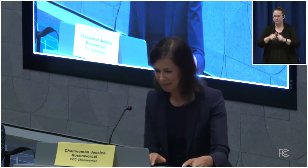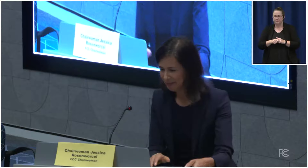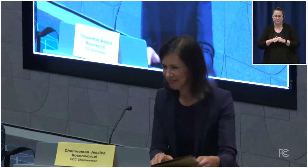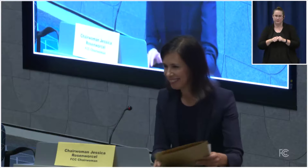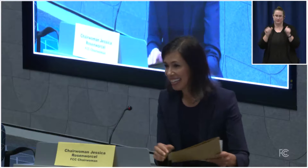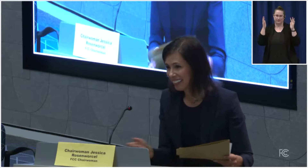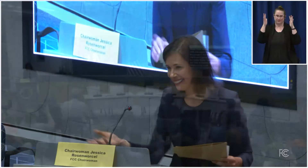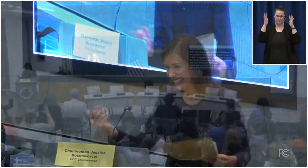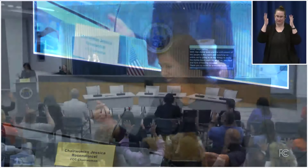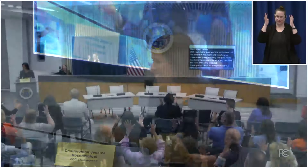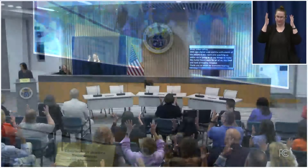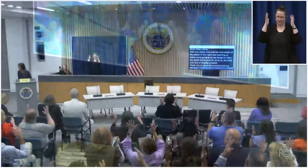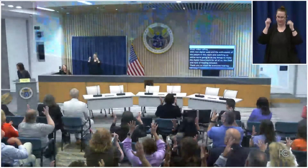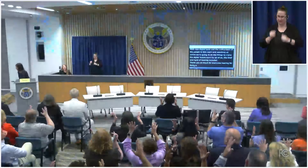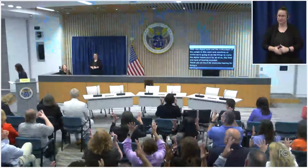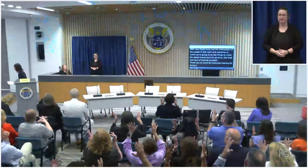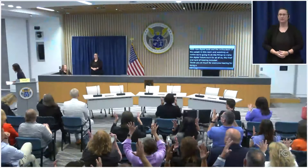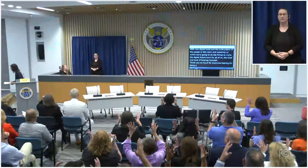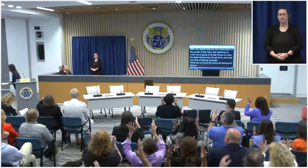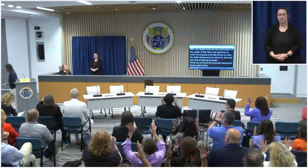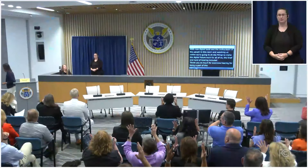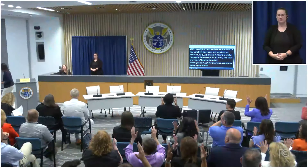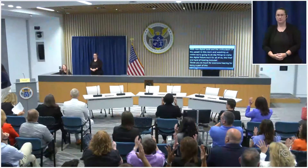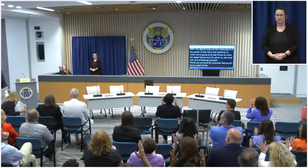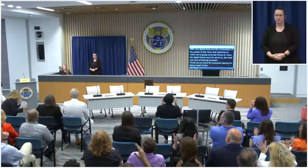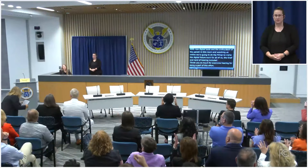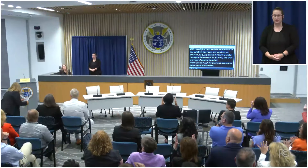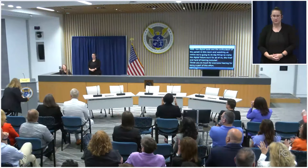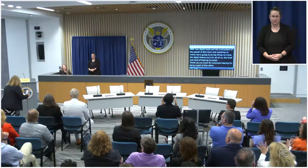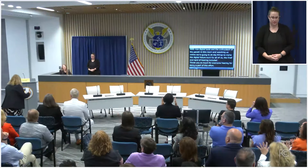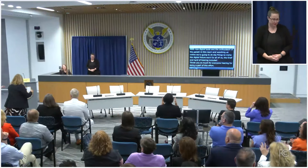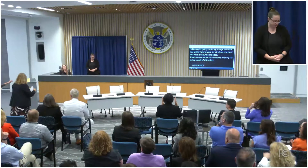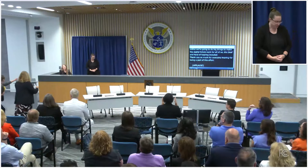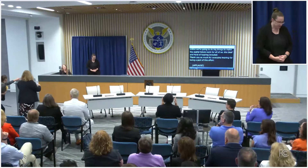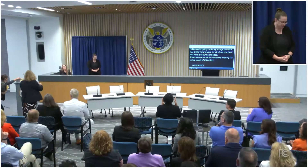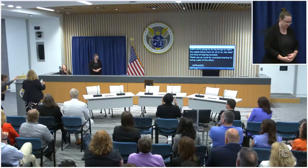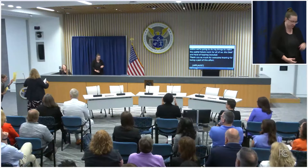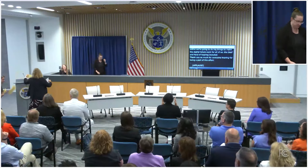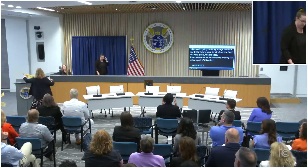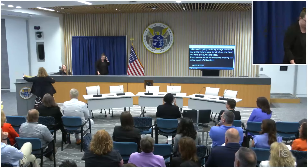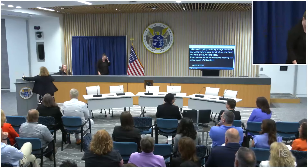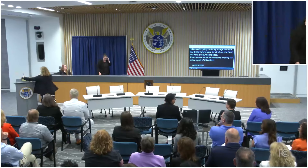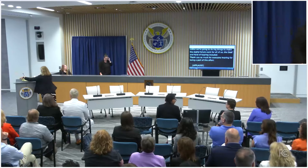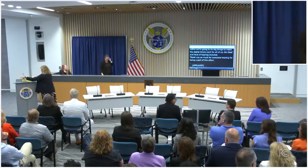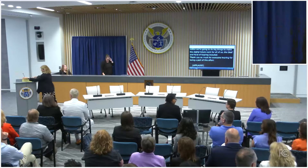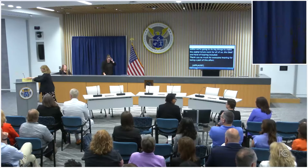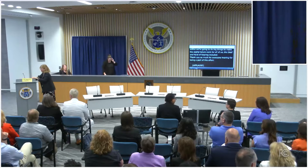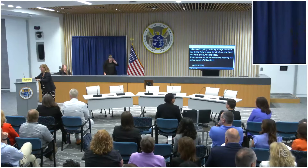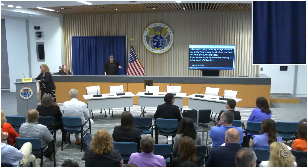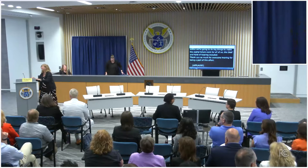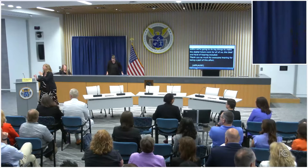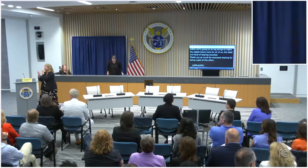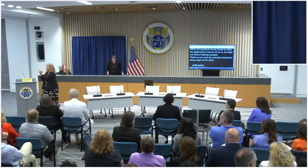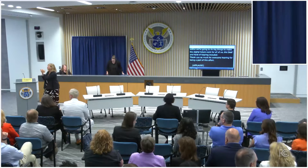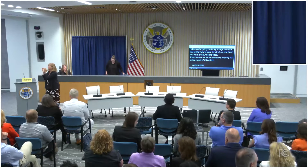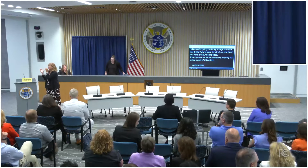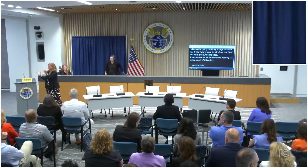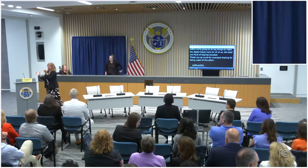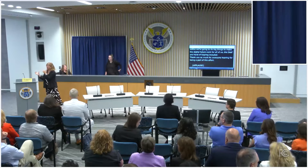IN THIS ROOM AND WATCHING US ONLINE WE'RE GOING TO DO BIG THINGS TO MAKE THE DIGITAL FUTURE WORK FOR ALL OF US, THE DEAF AND HARD OF HEARING